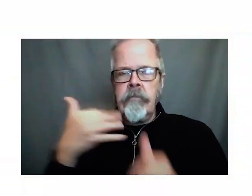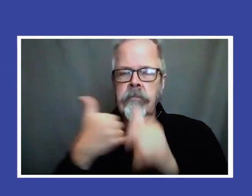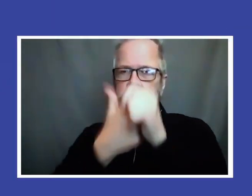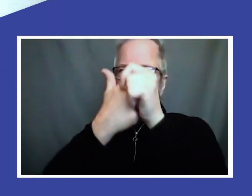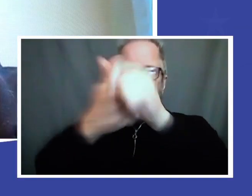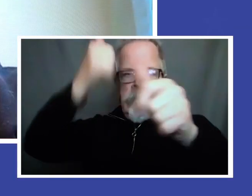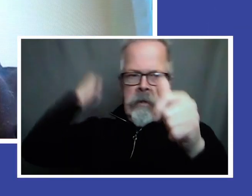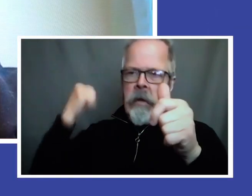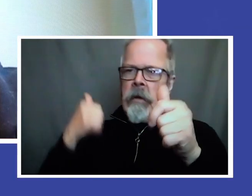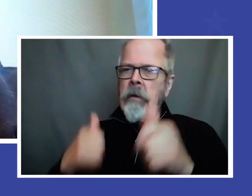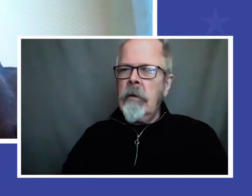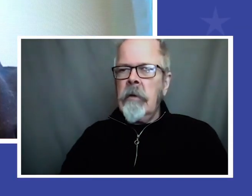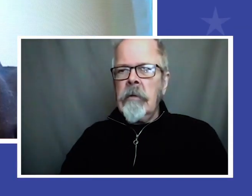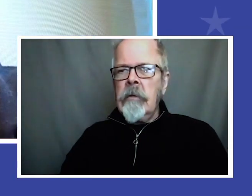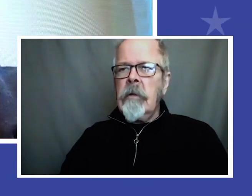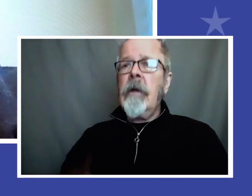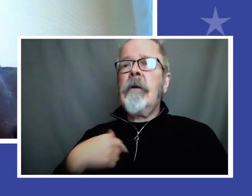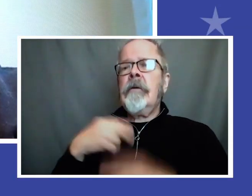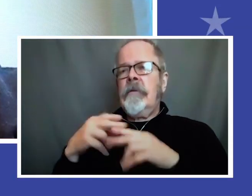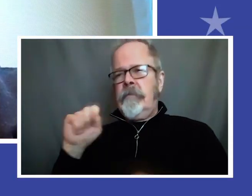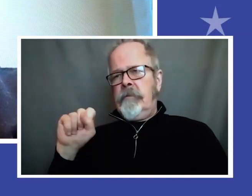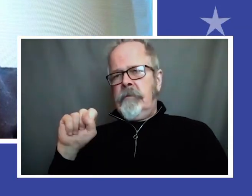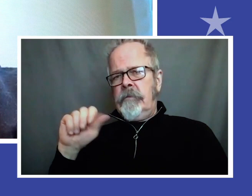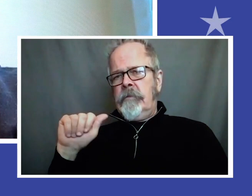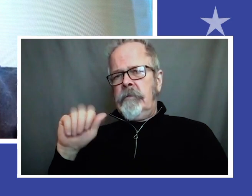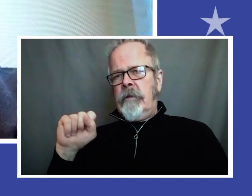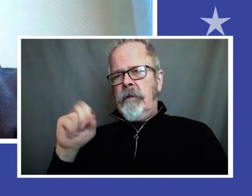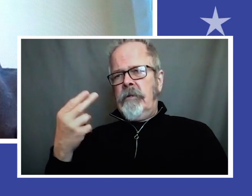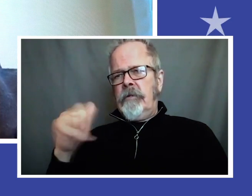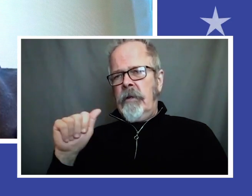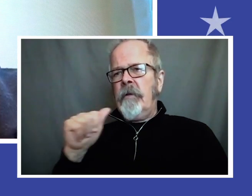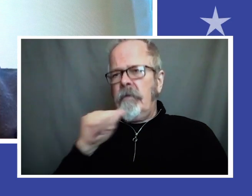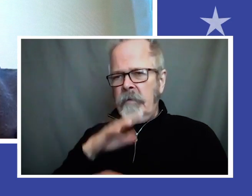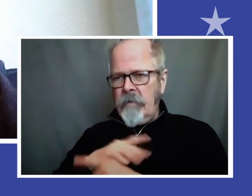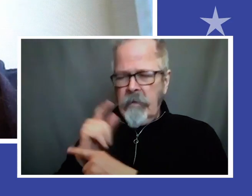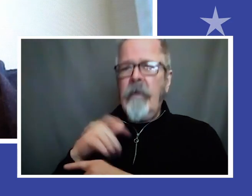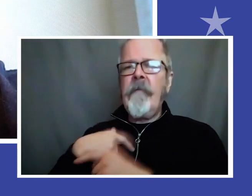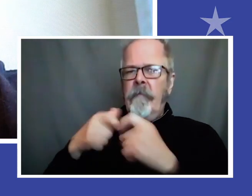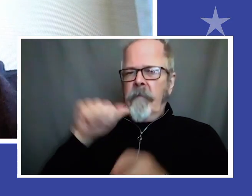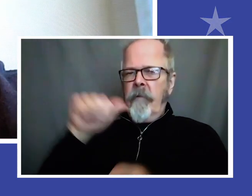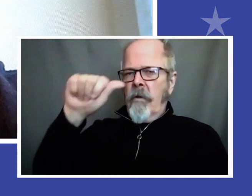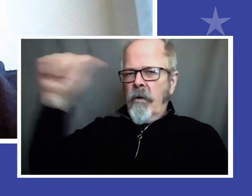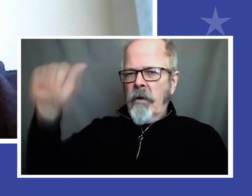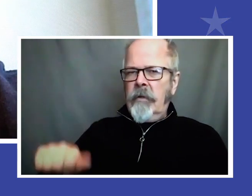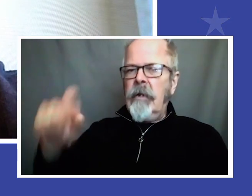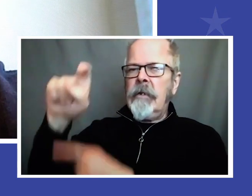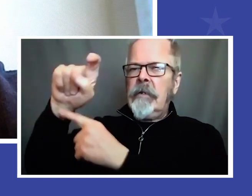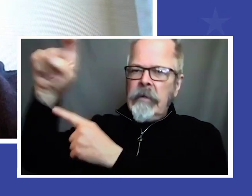My name is Sasha Rangel. I currently live in Austin, Texas. There has just been a big problem